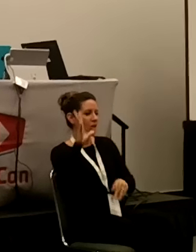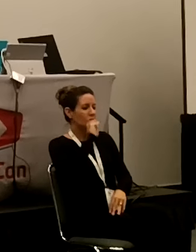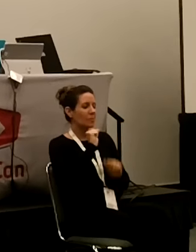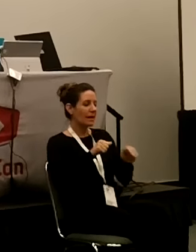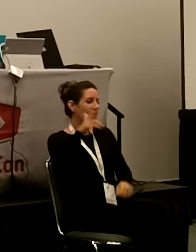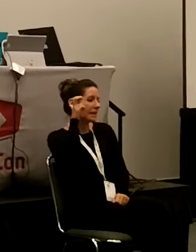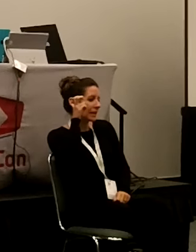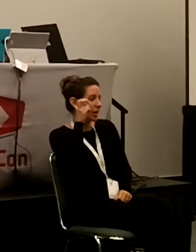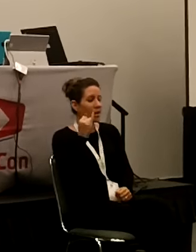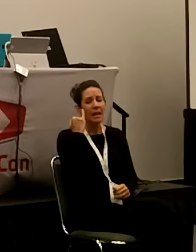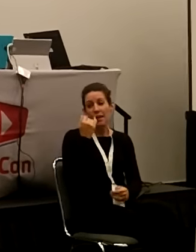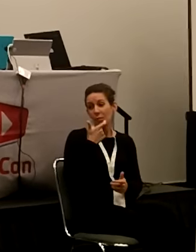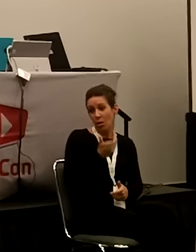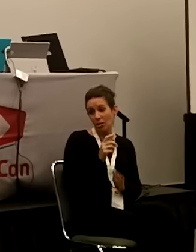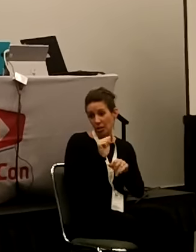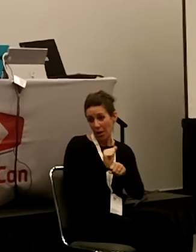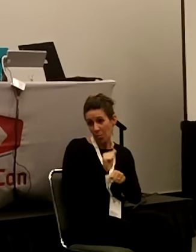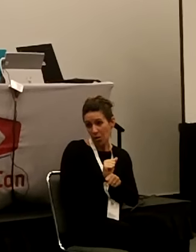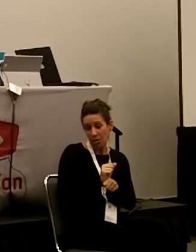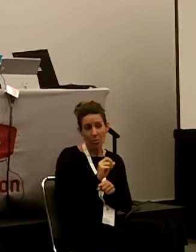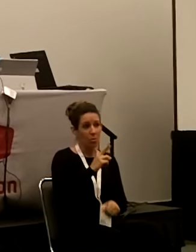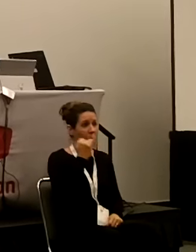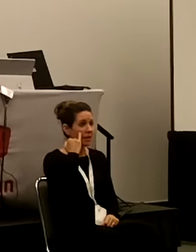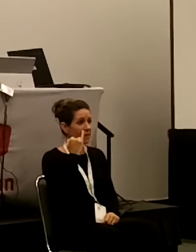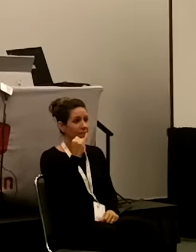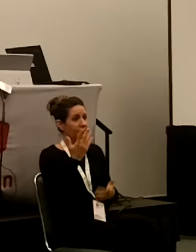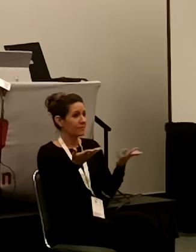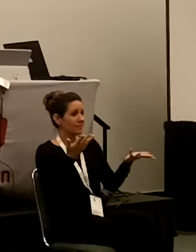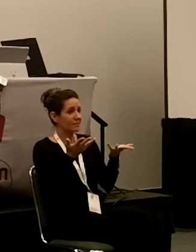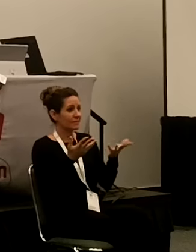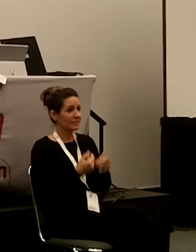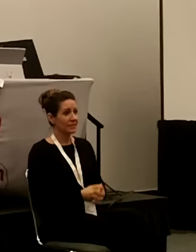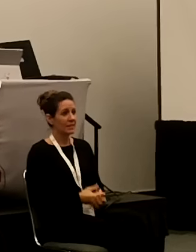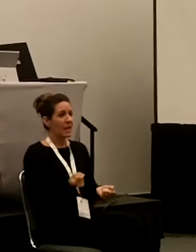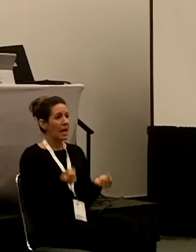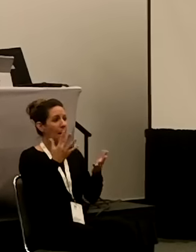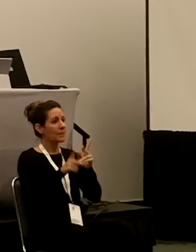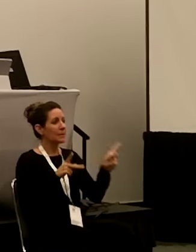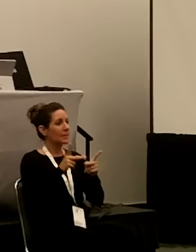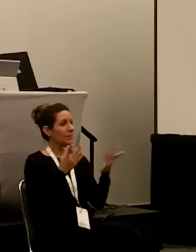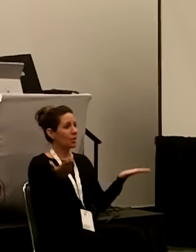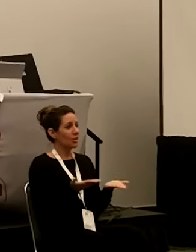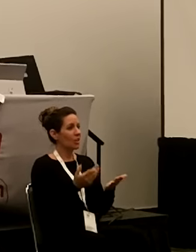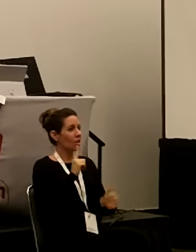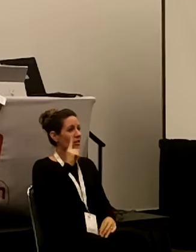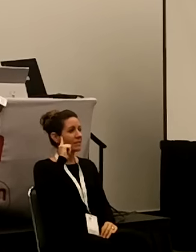Okay. What if somebody speaks Australian Sign Language? Yeah, Australian Sign Language is different.